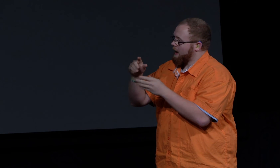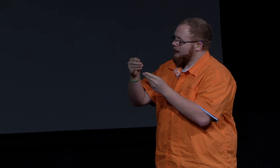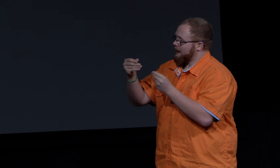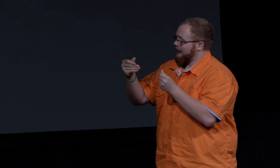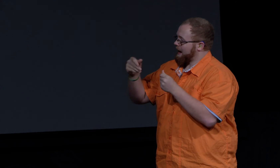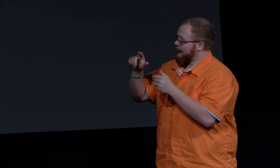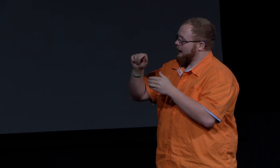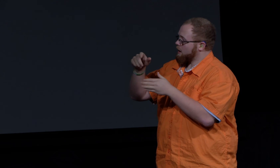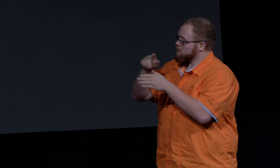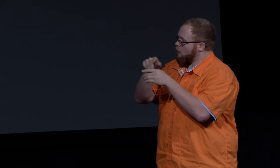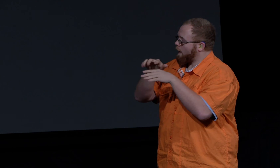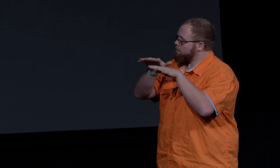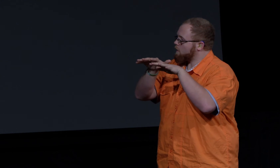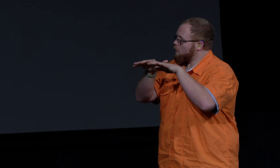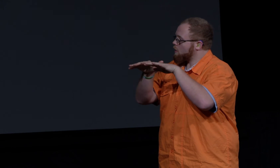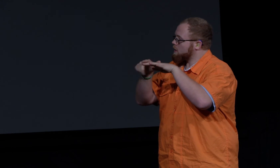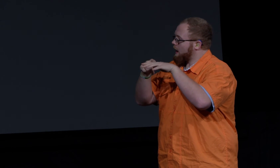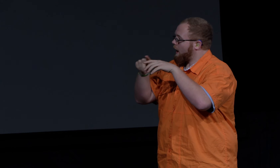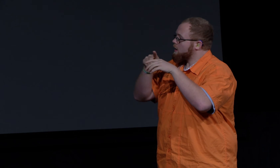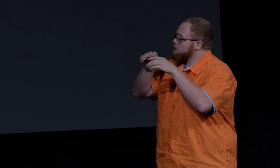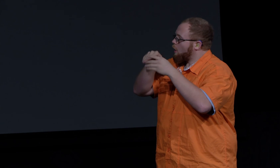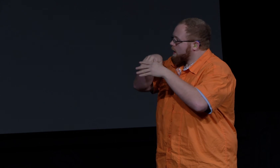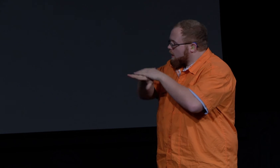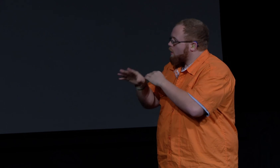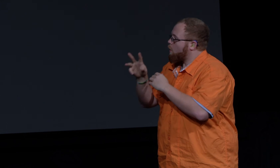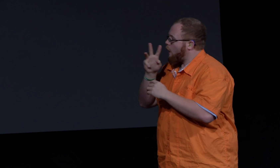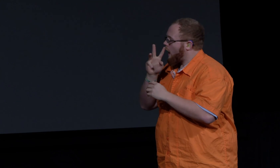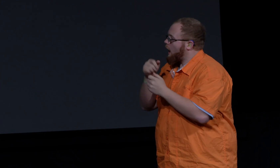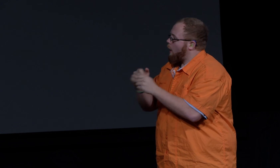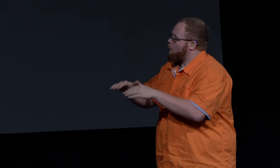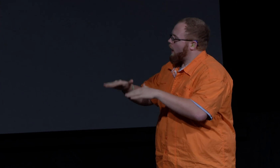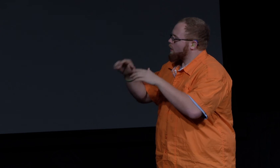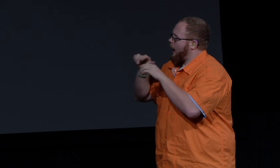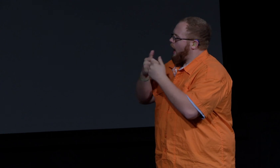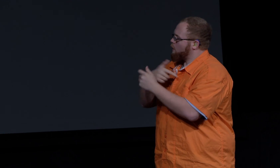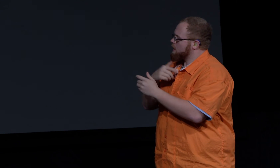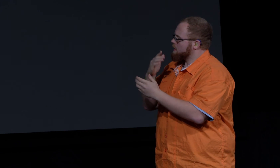We see some of the ice and glaciation on land melting going into the oceans,